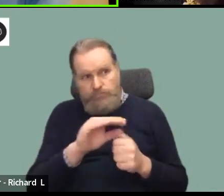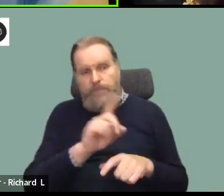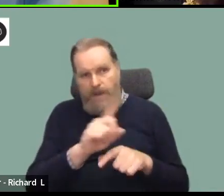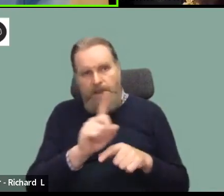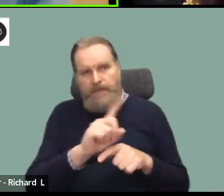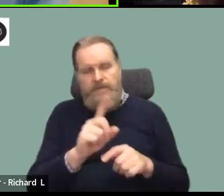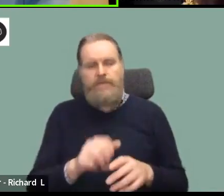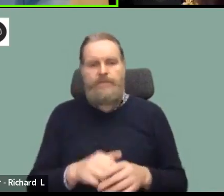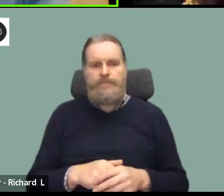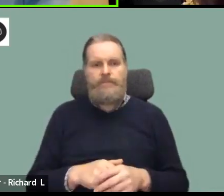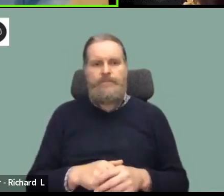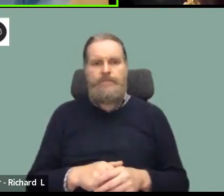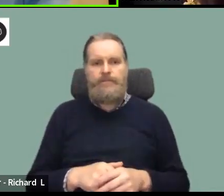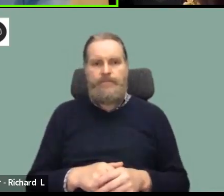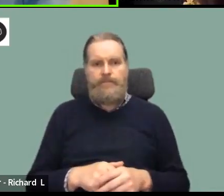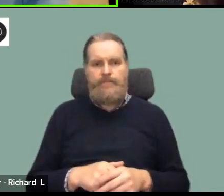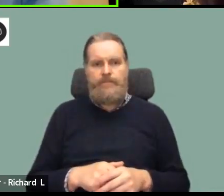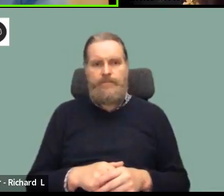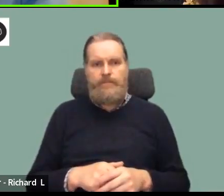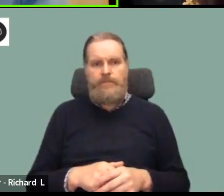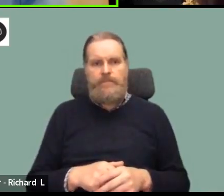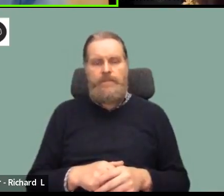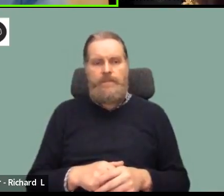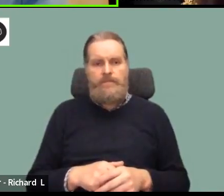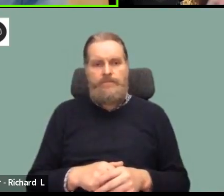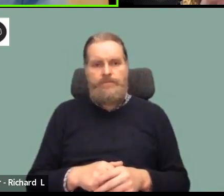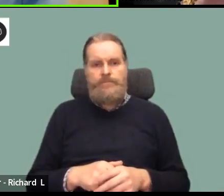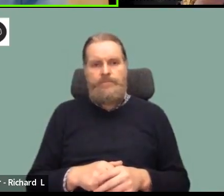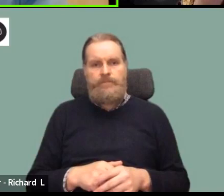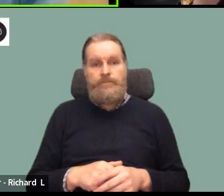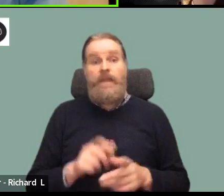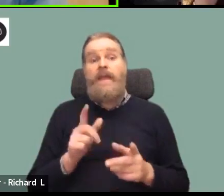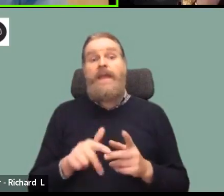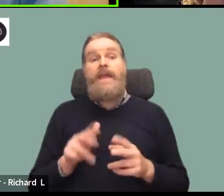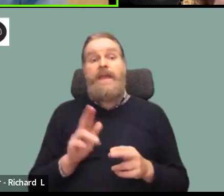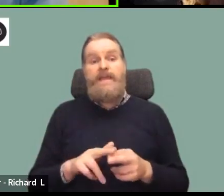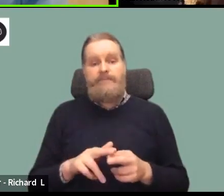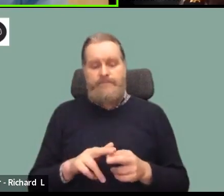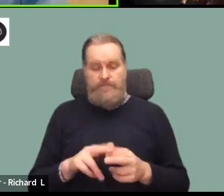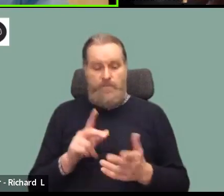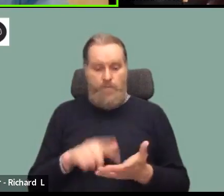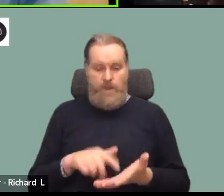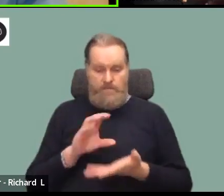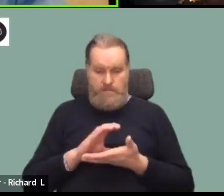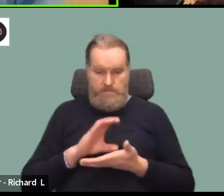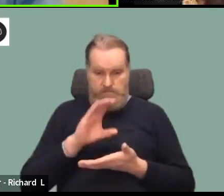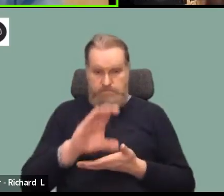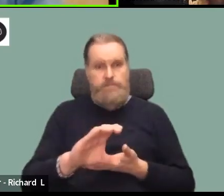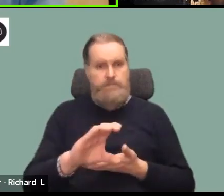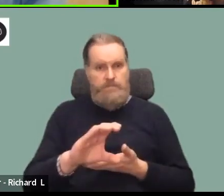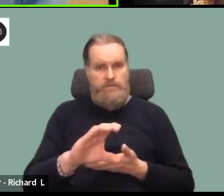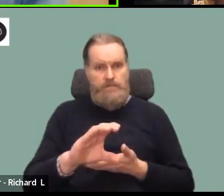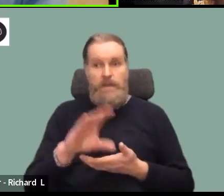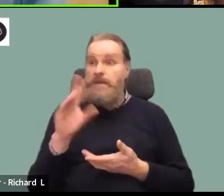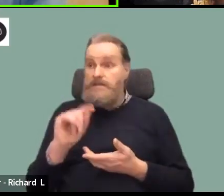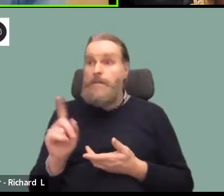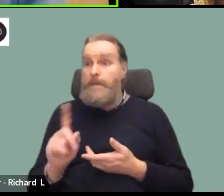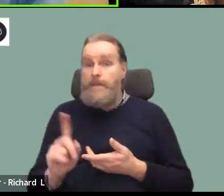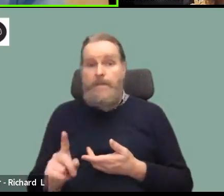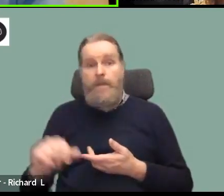can make up the rest if there is the rest for people. as quickly as we can. And I just want to make it clear, the And I just want to make it clear The reason we did that is if you go for lunch.